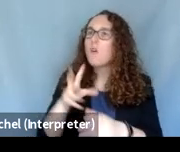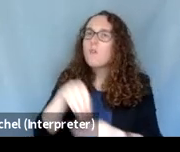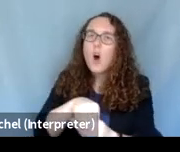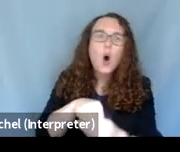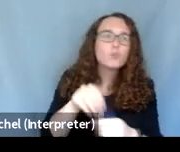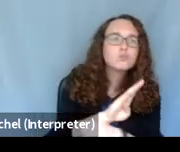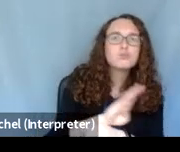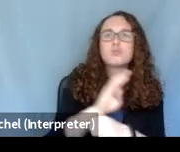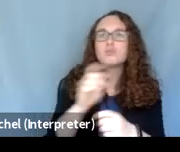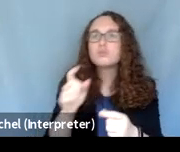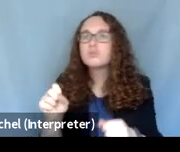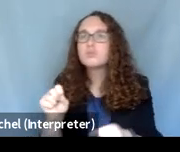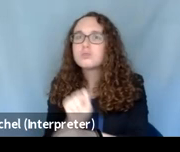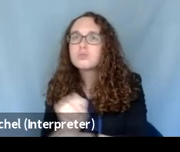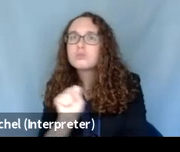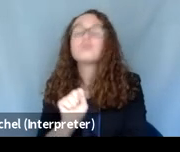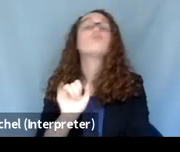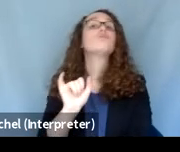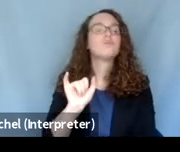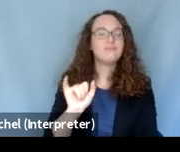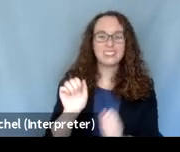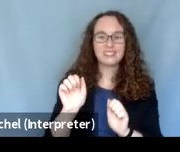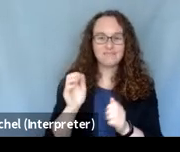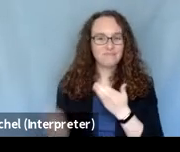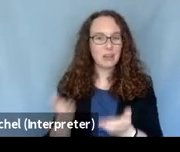Examples of majors that fall under this are